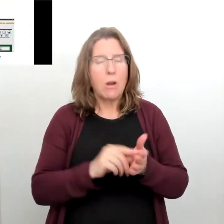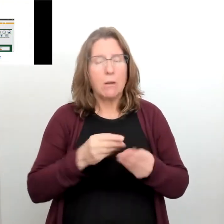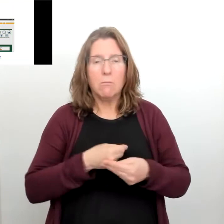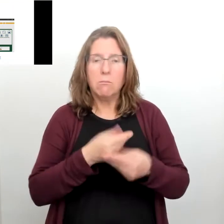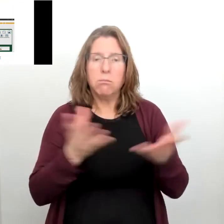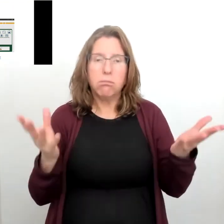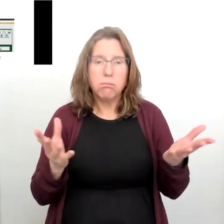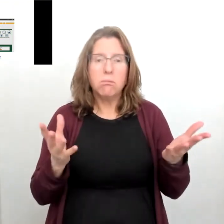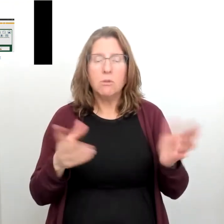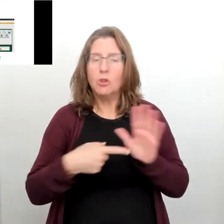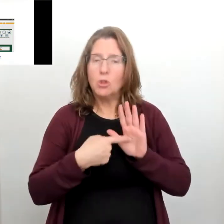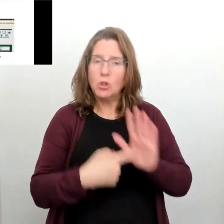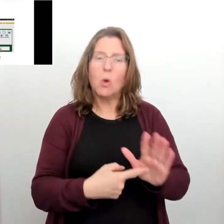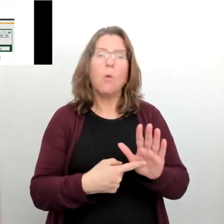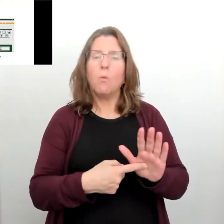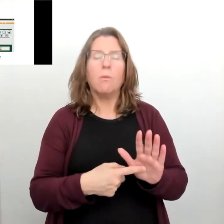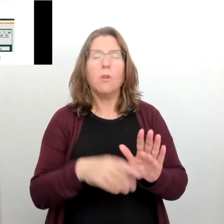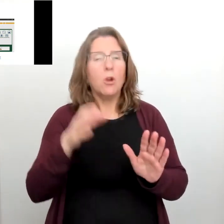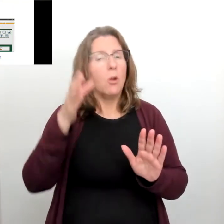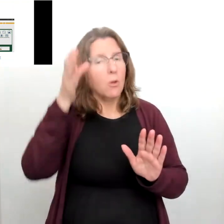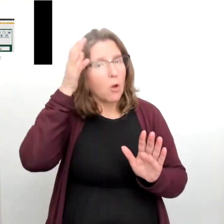their understanding of content learned.